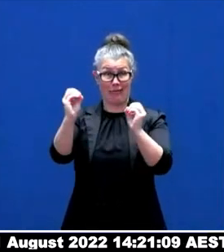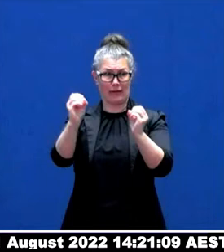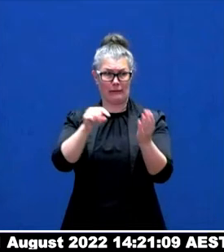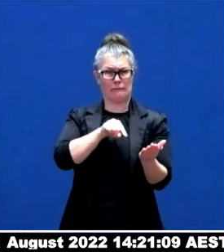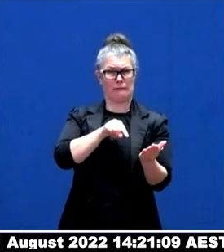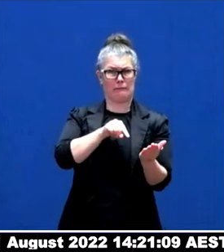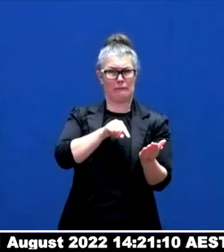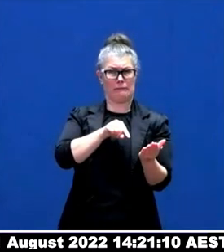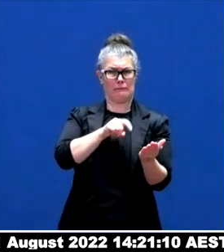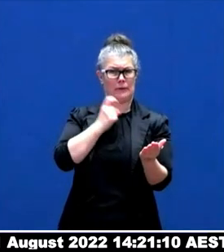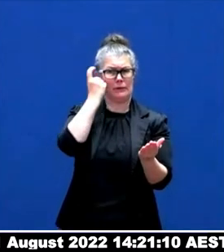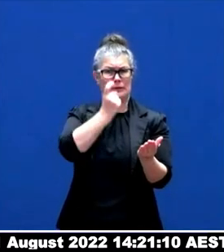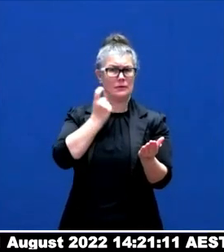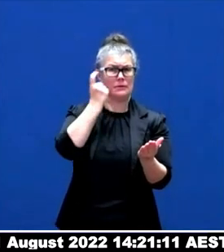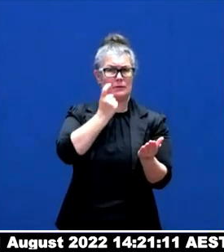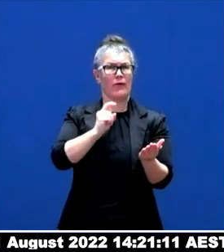So, that would certainly trigger a check-in.